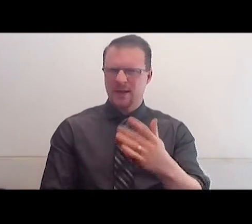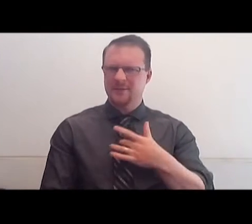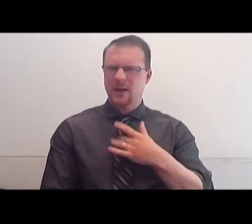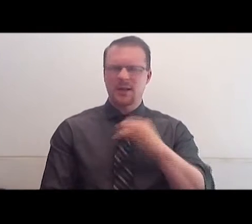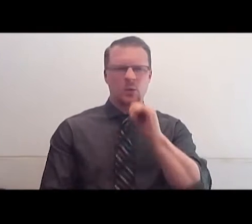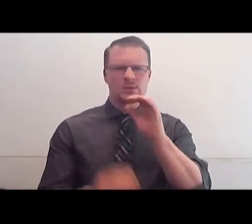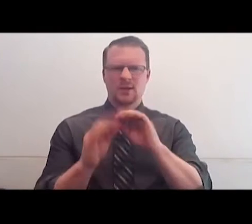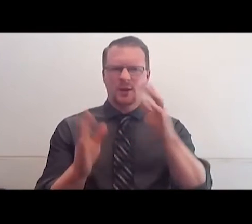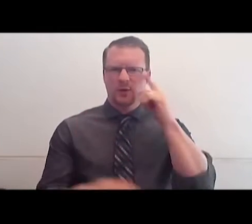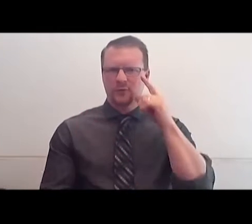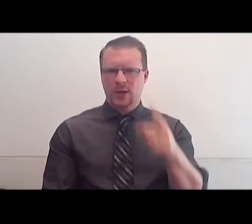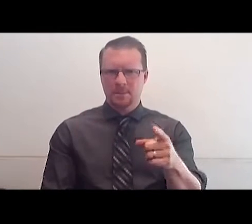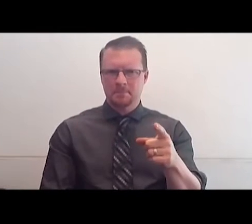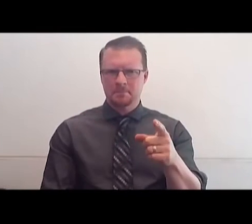that conversation well at all.